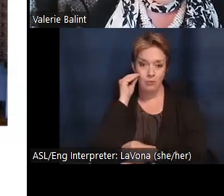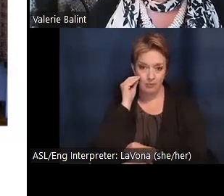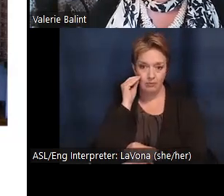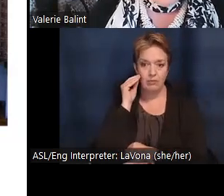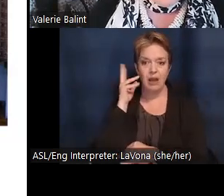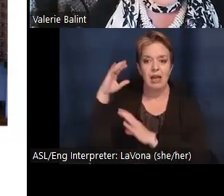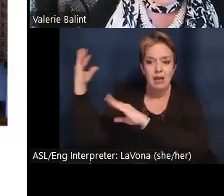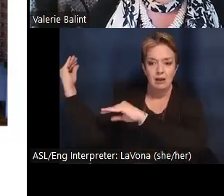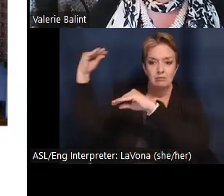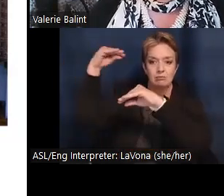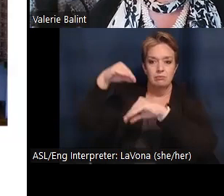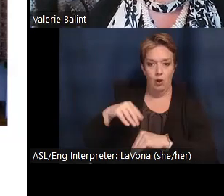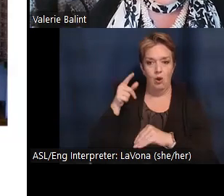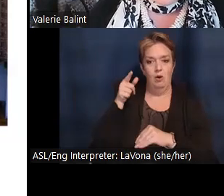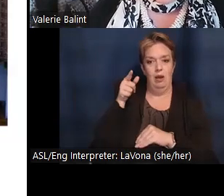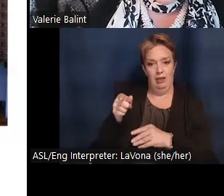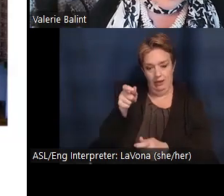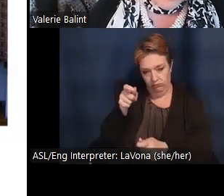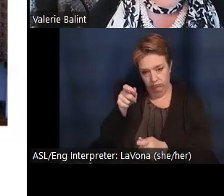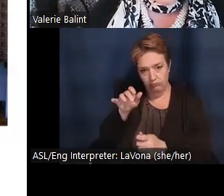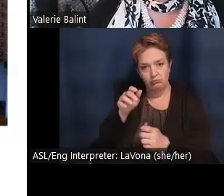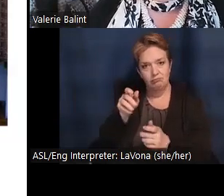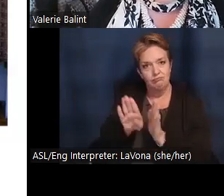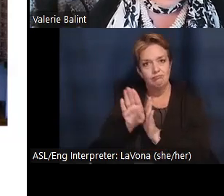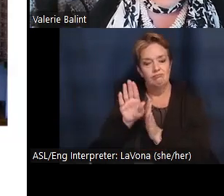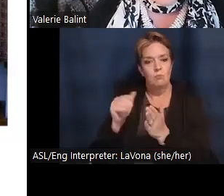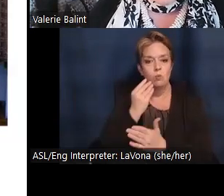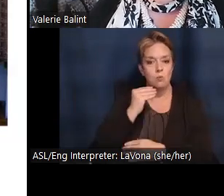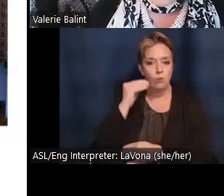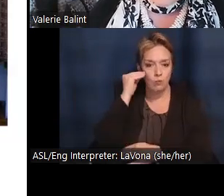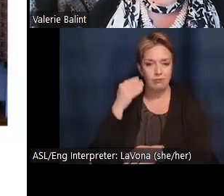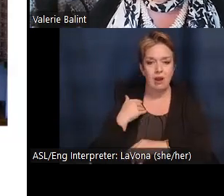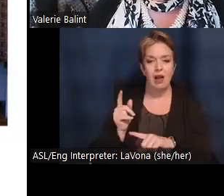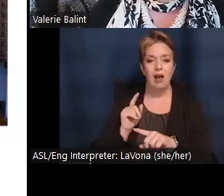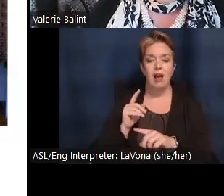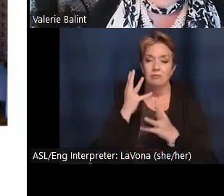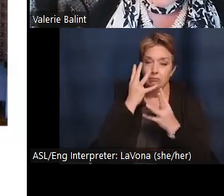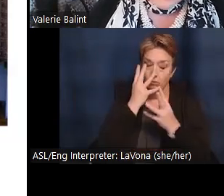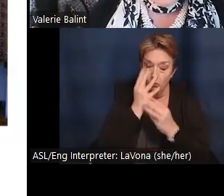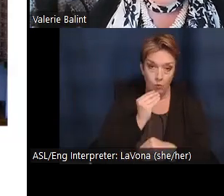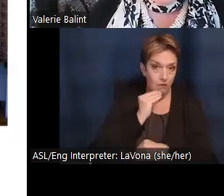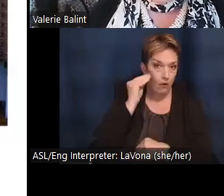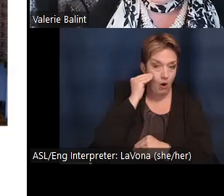You can take in the intricately hand-carved stair rails, columns, doorways, and furniture